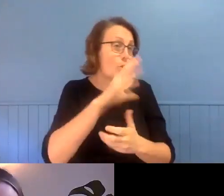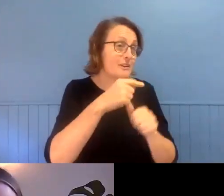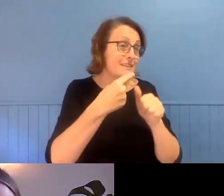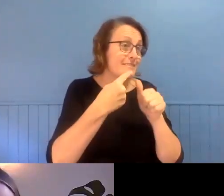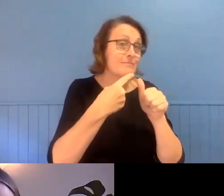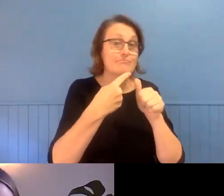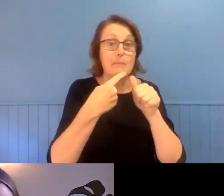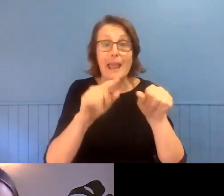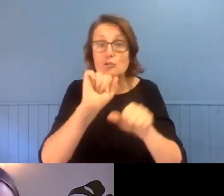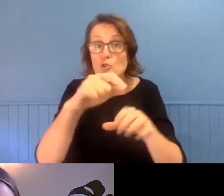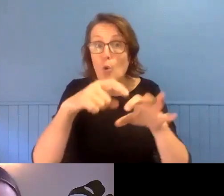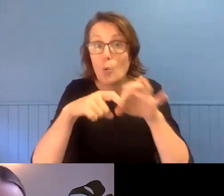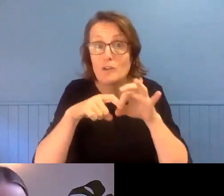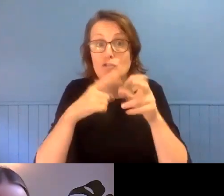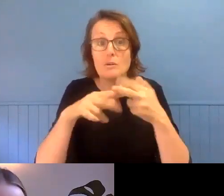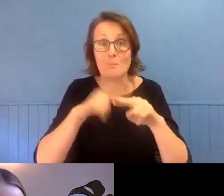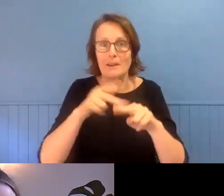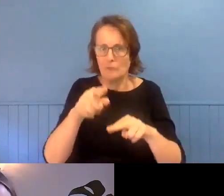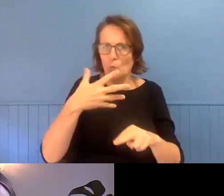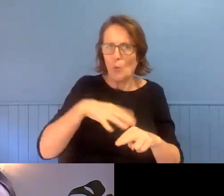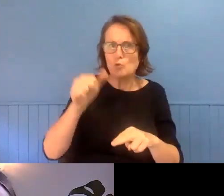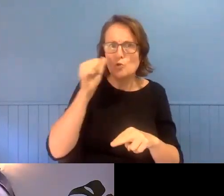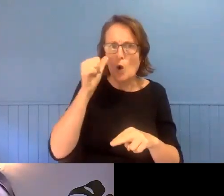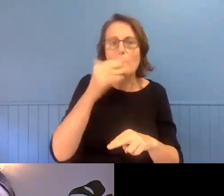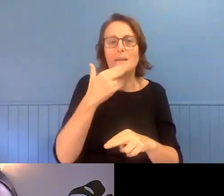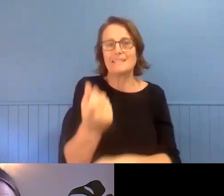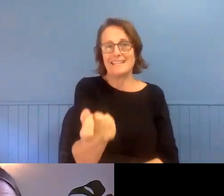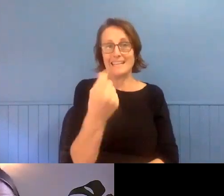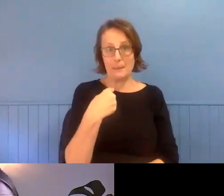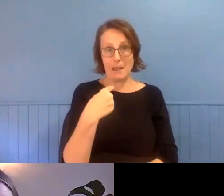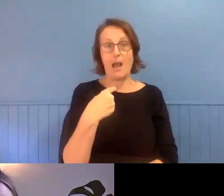your question through to us if you have a burning desire. And we'll